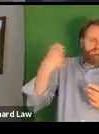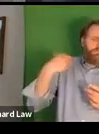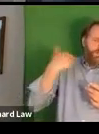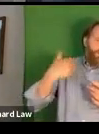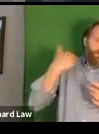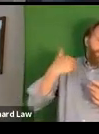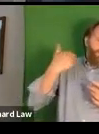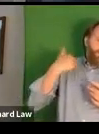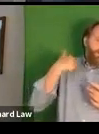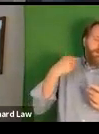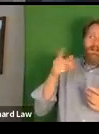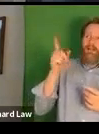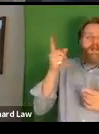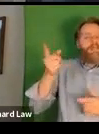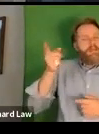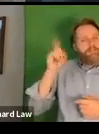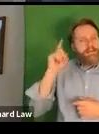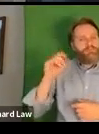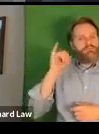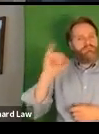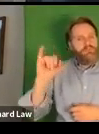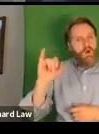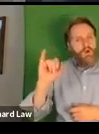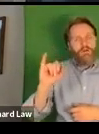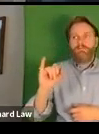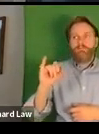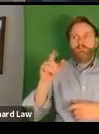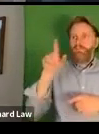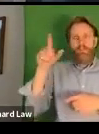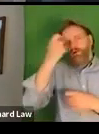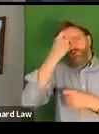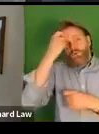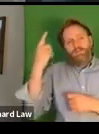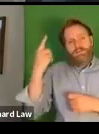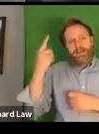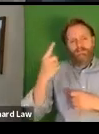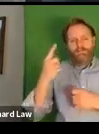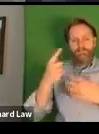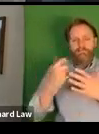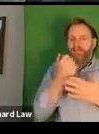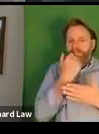misinterpreting a cutoff day of say the 16th of June so please get in touch with